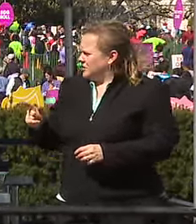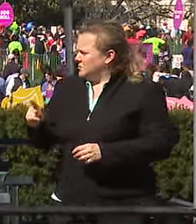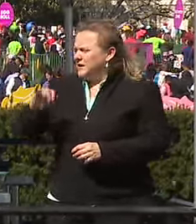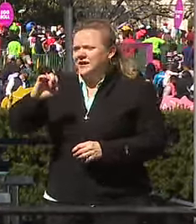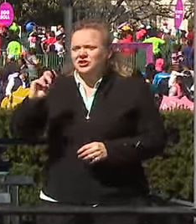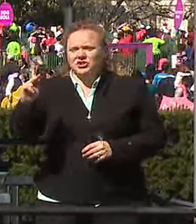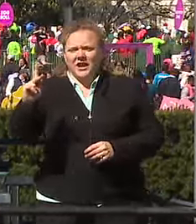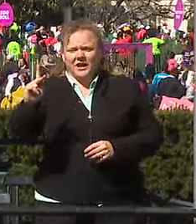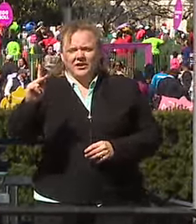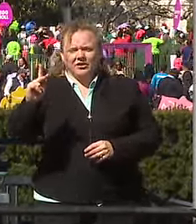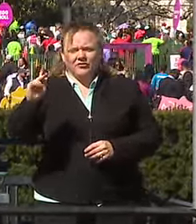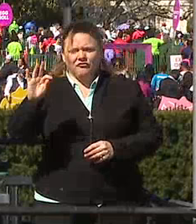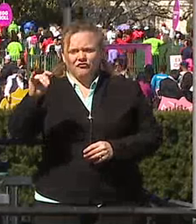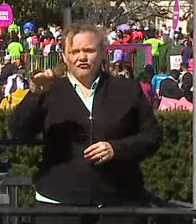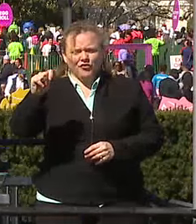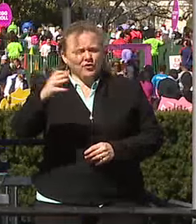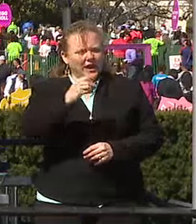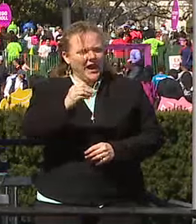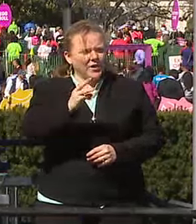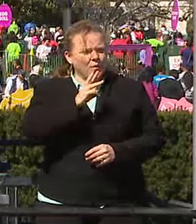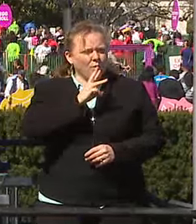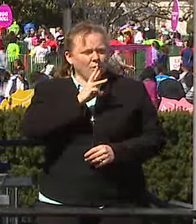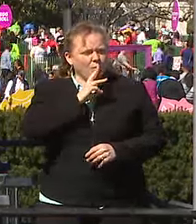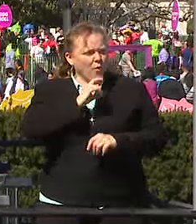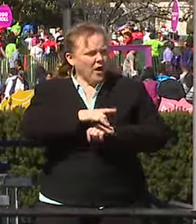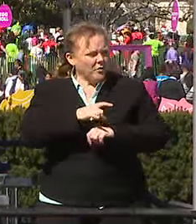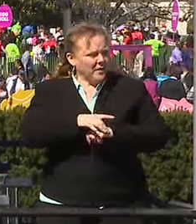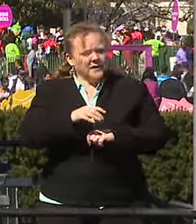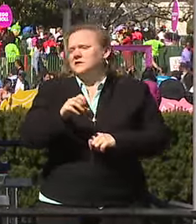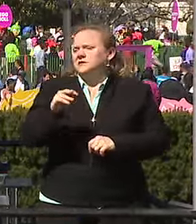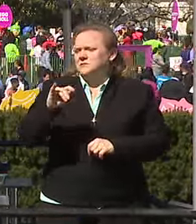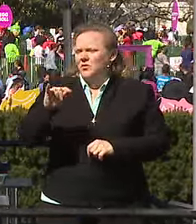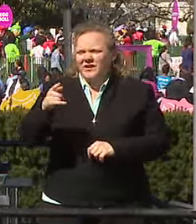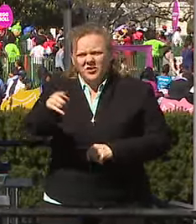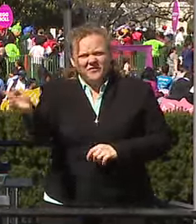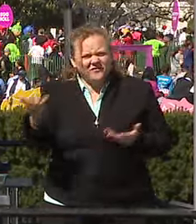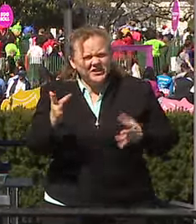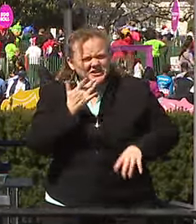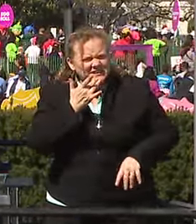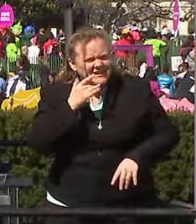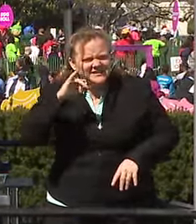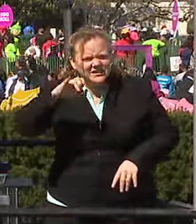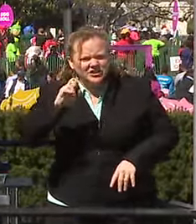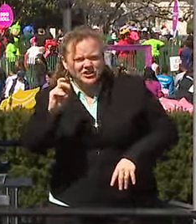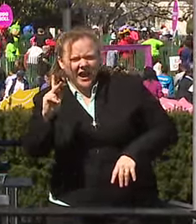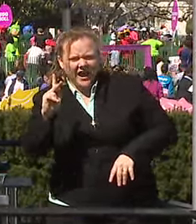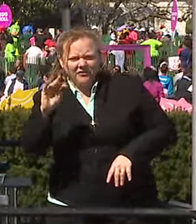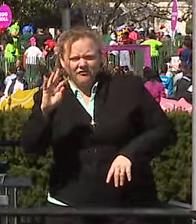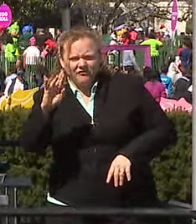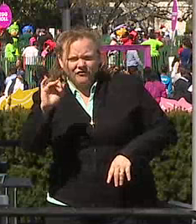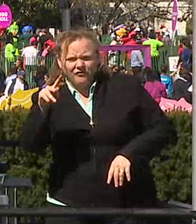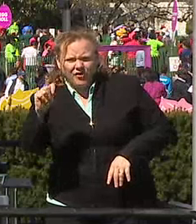making this beautiful crepe cake. So, has anyone ever had jackfruit before? So, it's this big fruit.